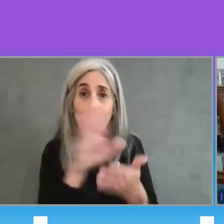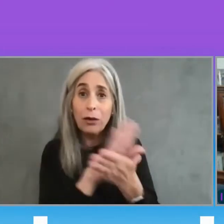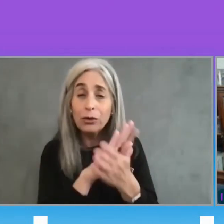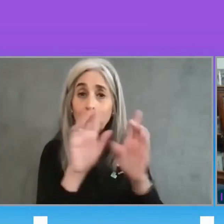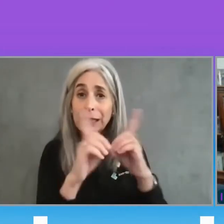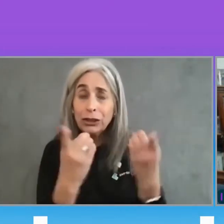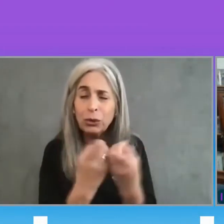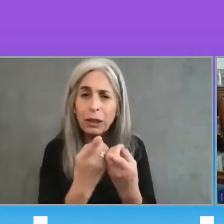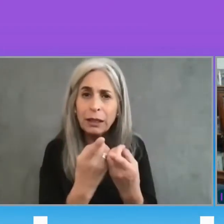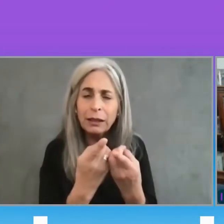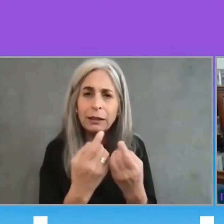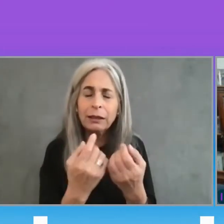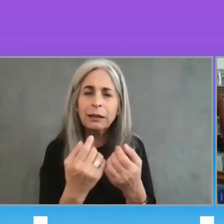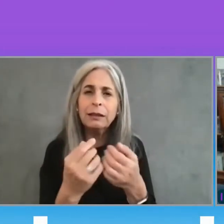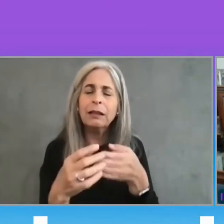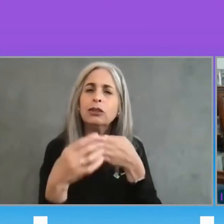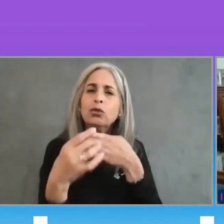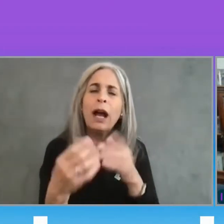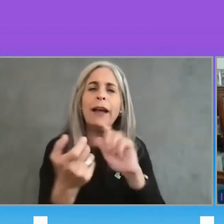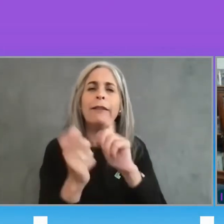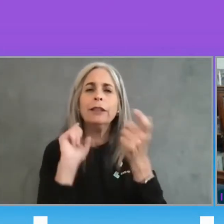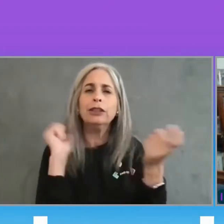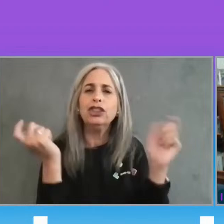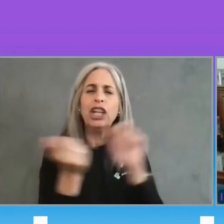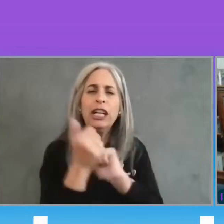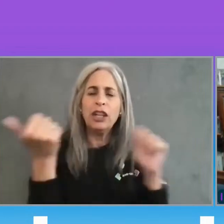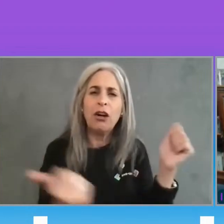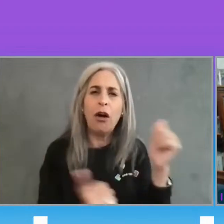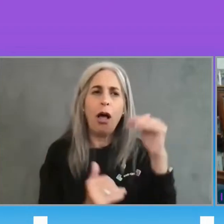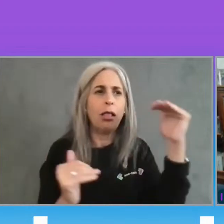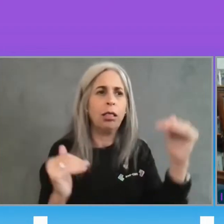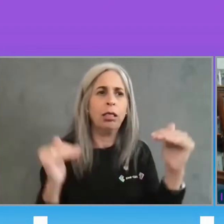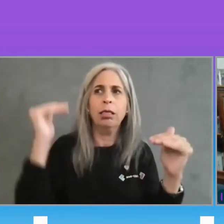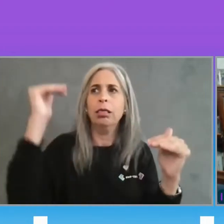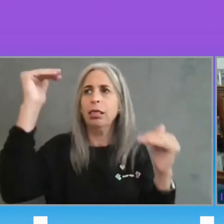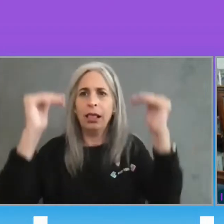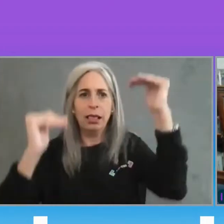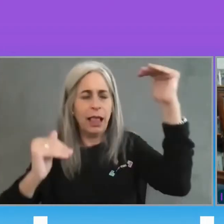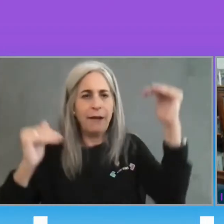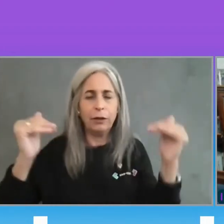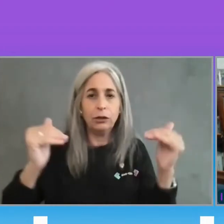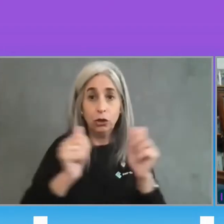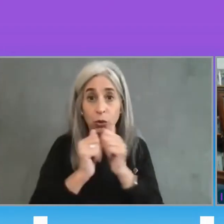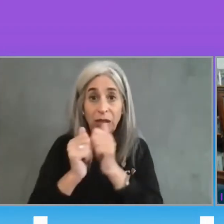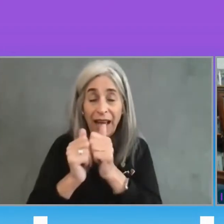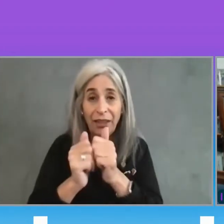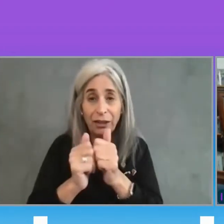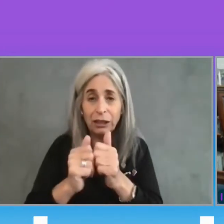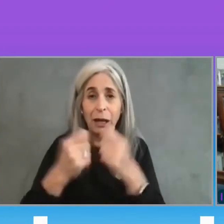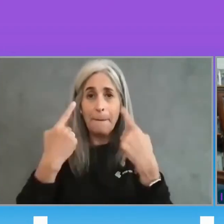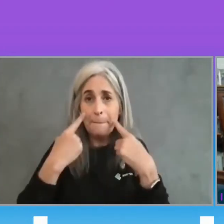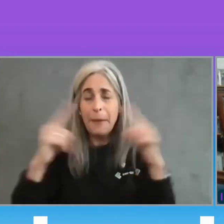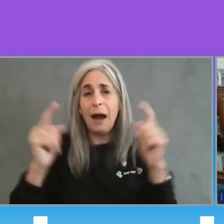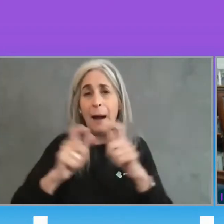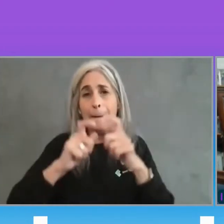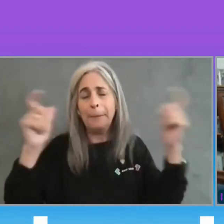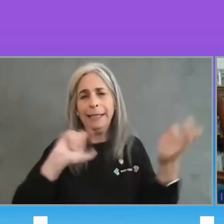accessible, but drive change at all levels. And together we'll